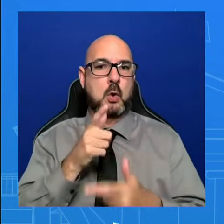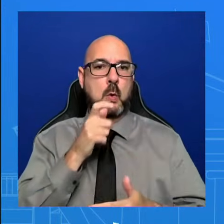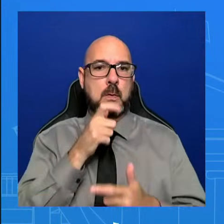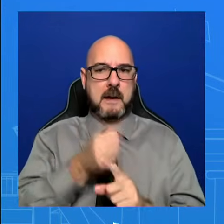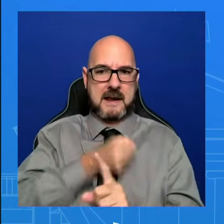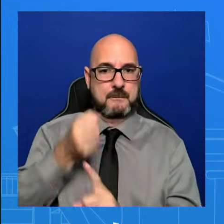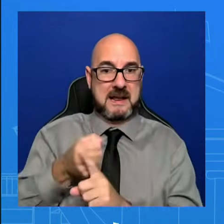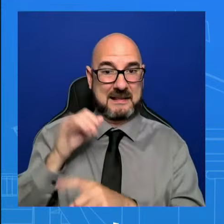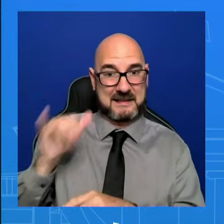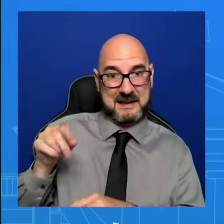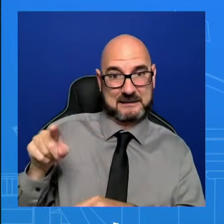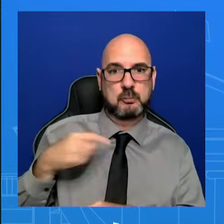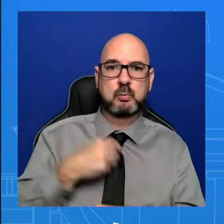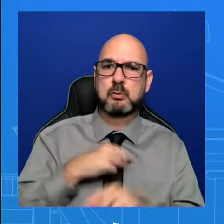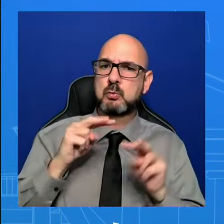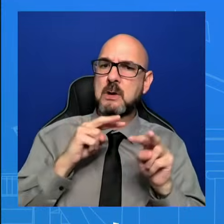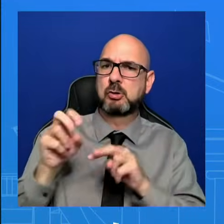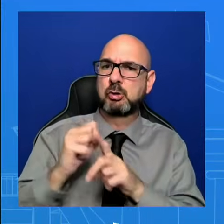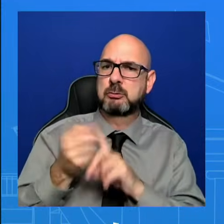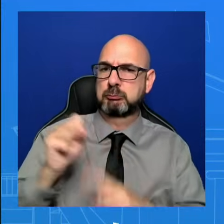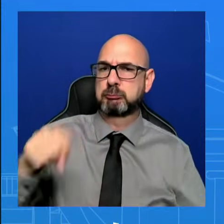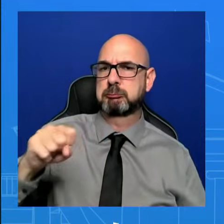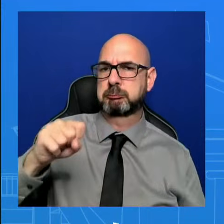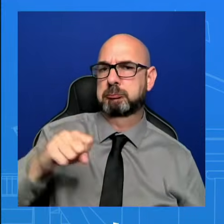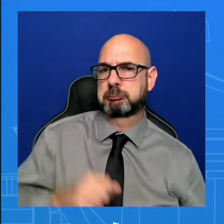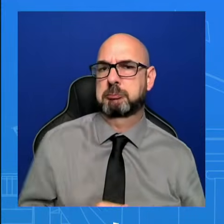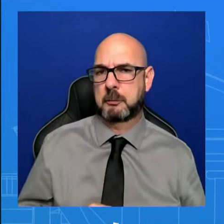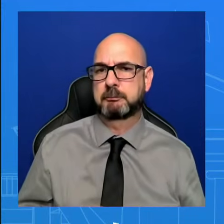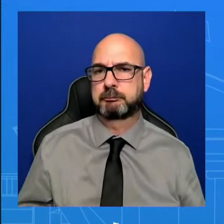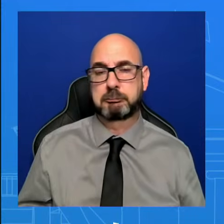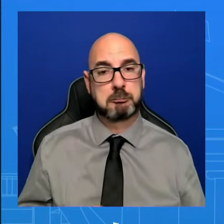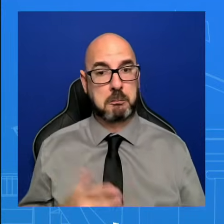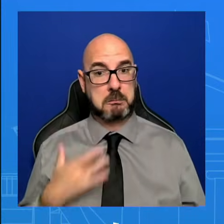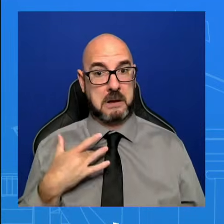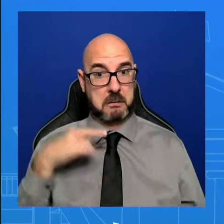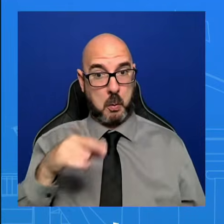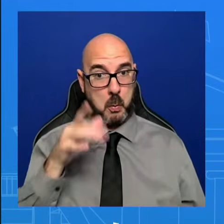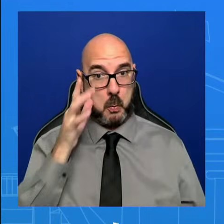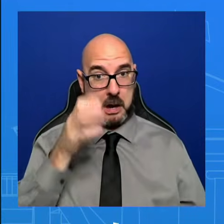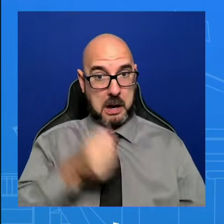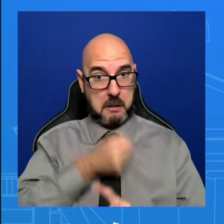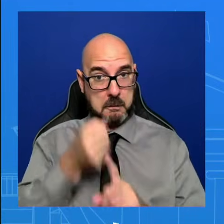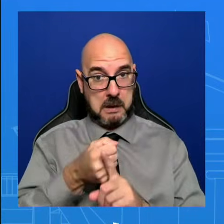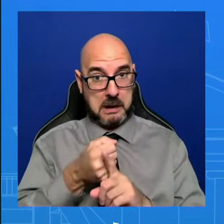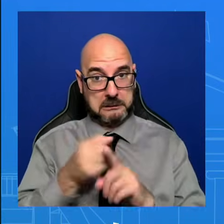We do not see this impacting the state visit, as you just mentioned, on May 23rd.